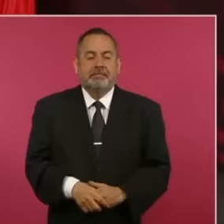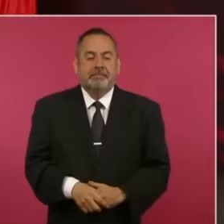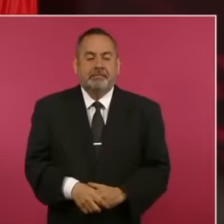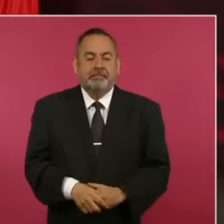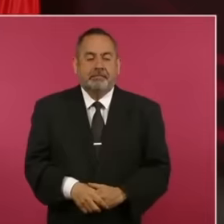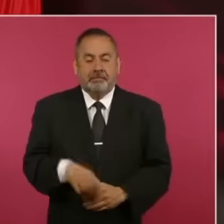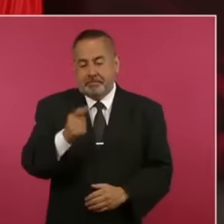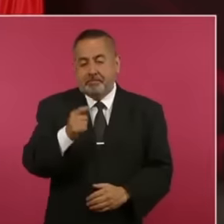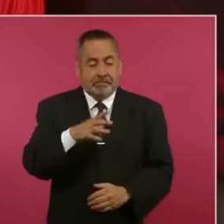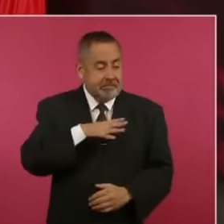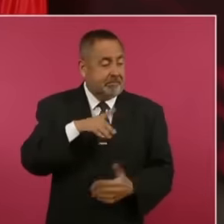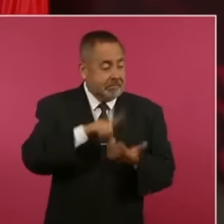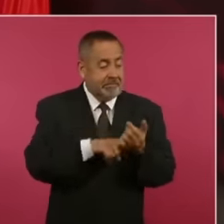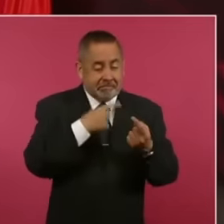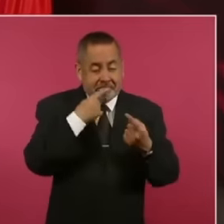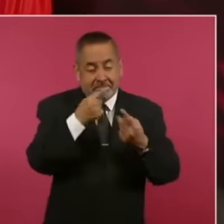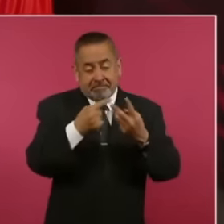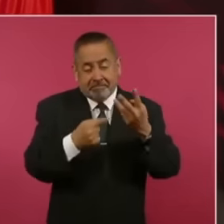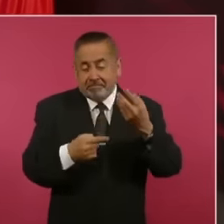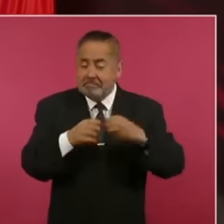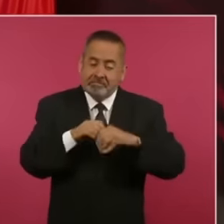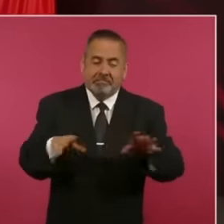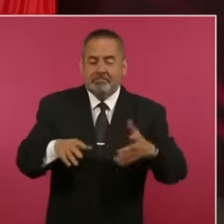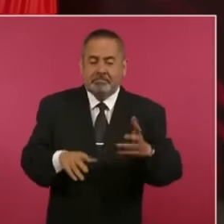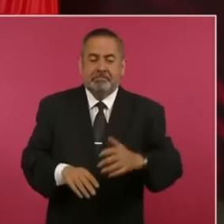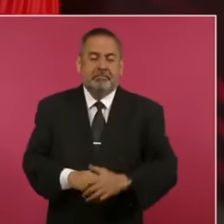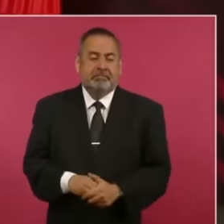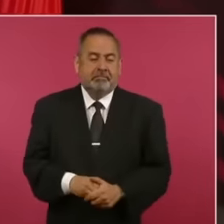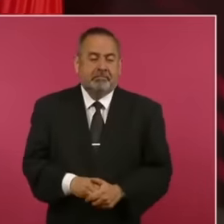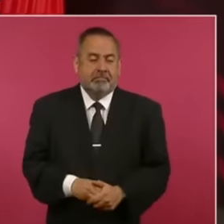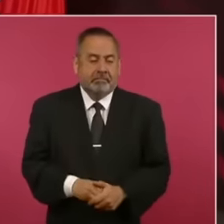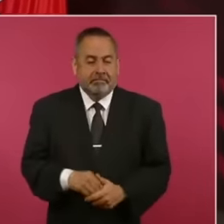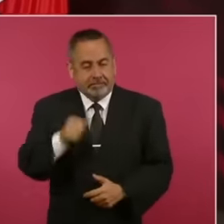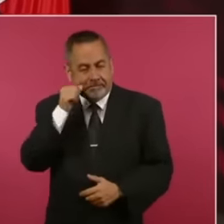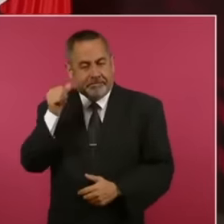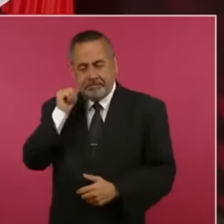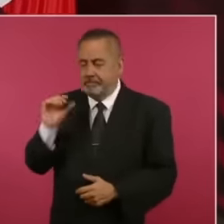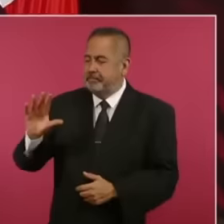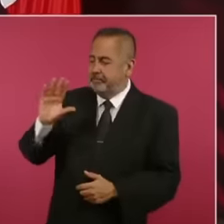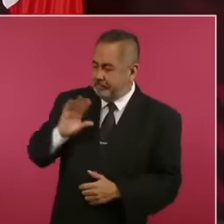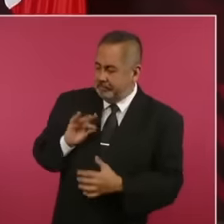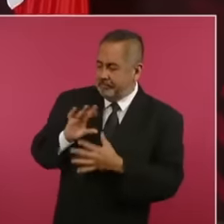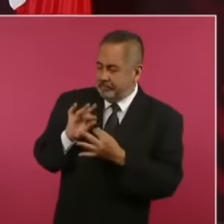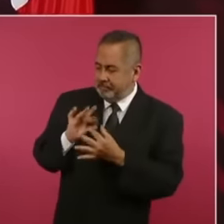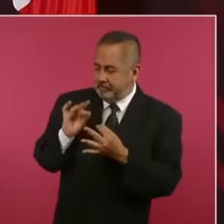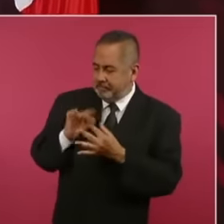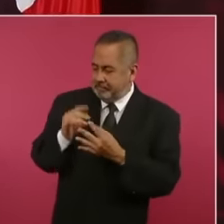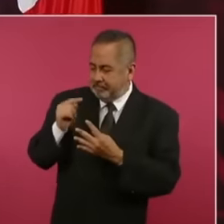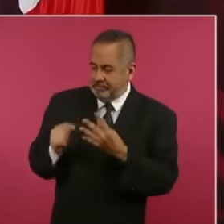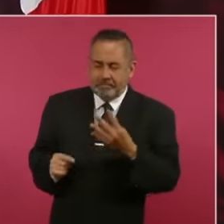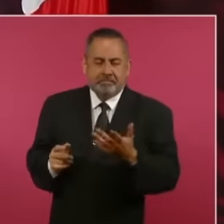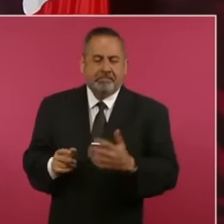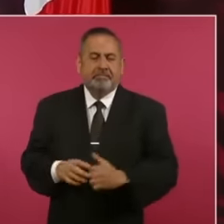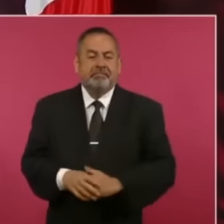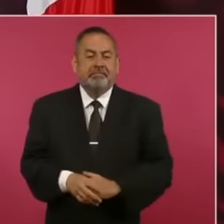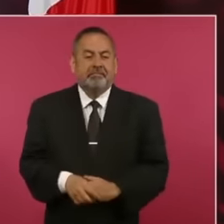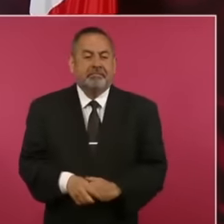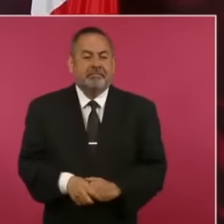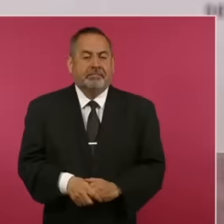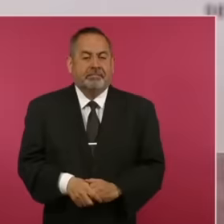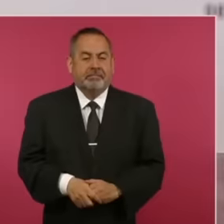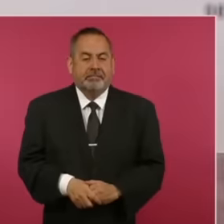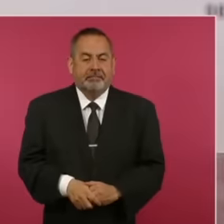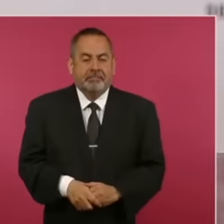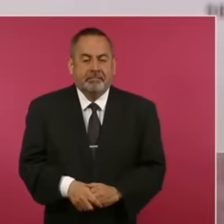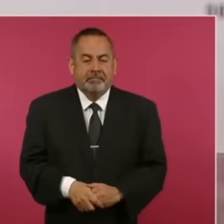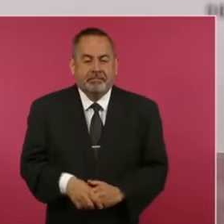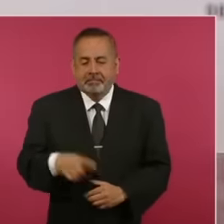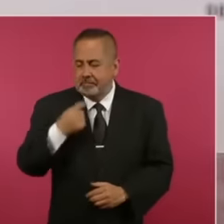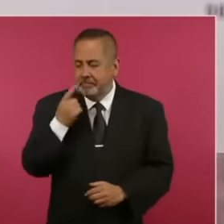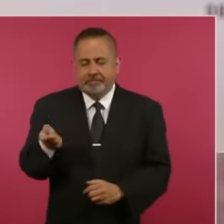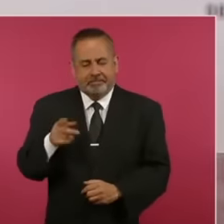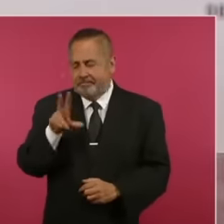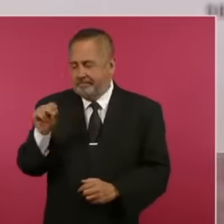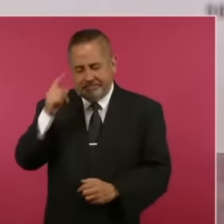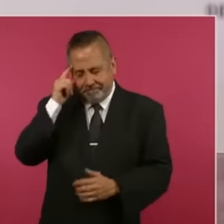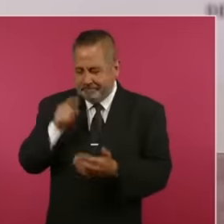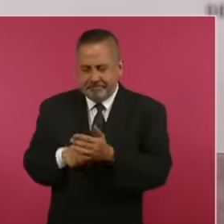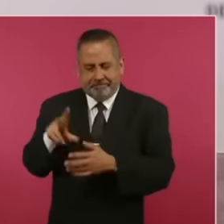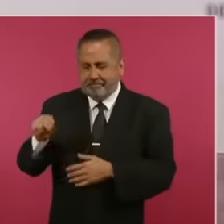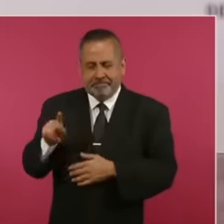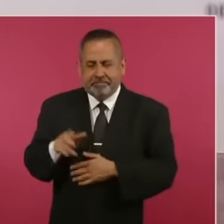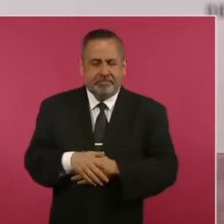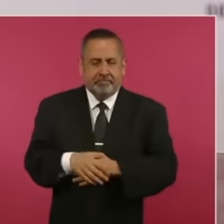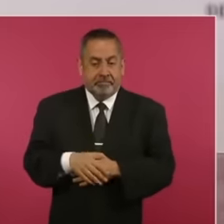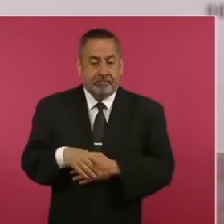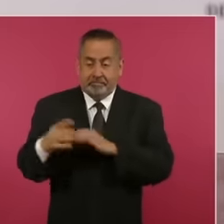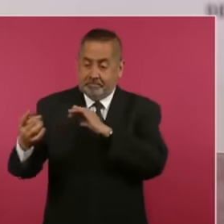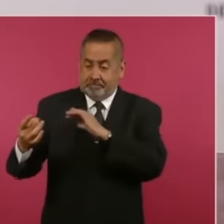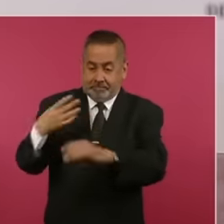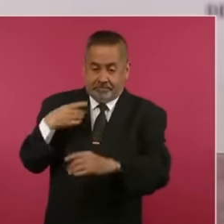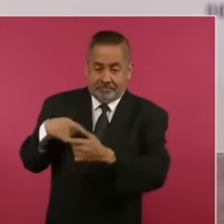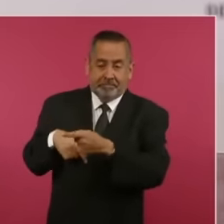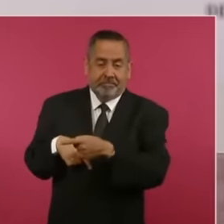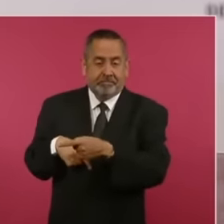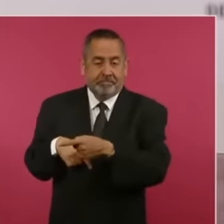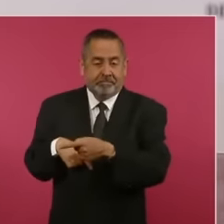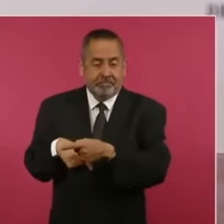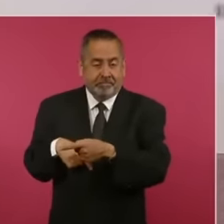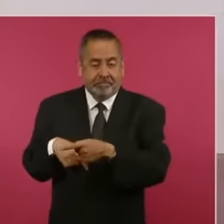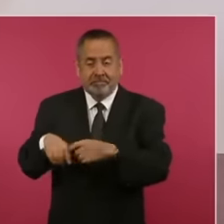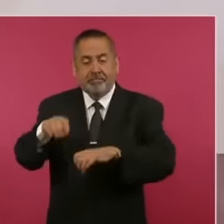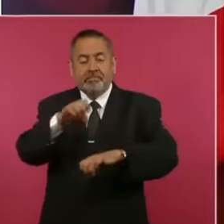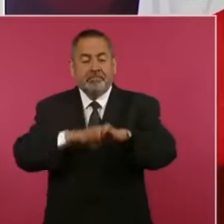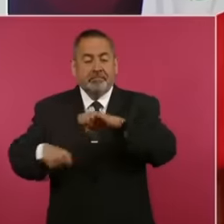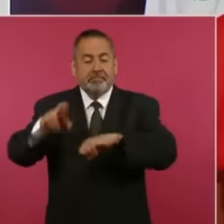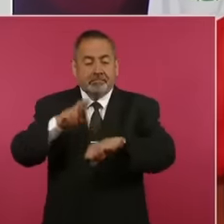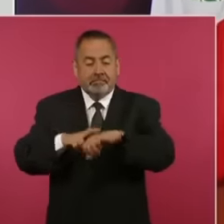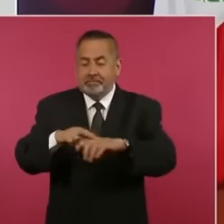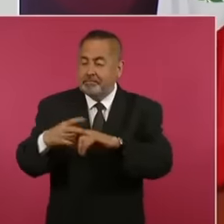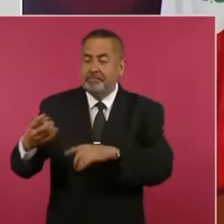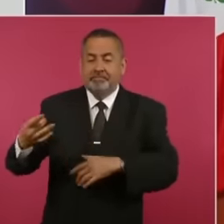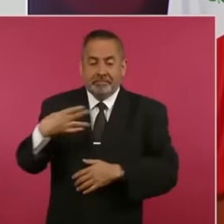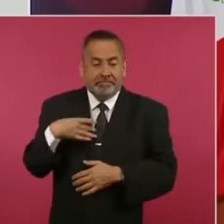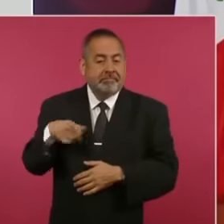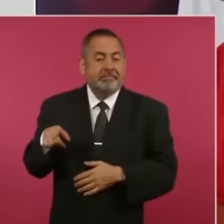this. There, they were reading it to me and I said no, no. No, no, because the ambassador